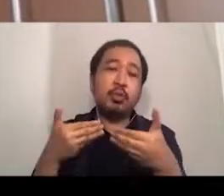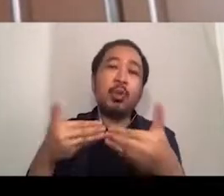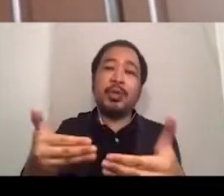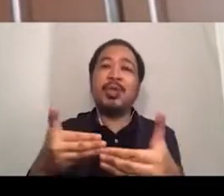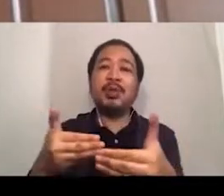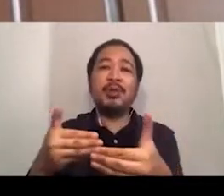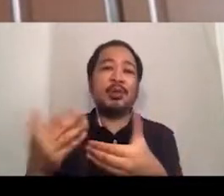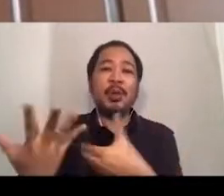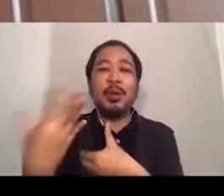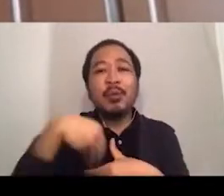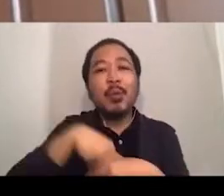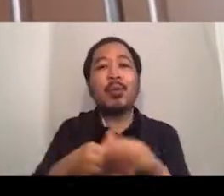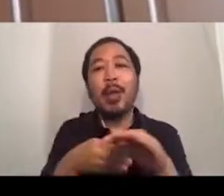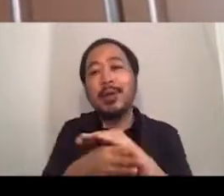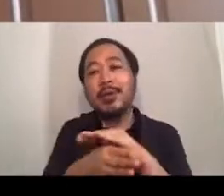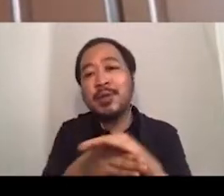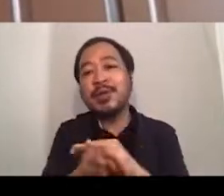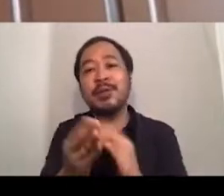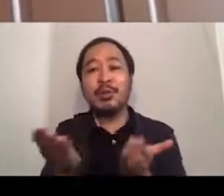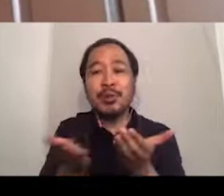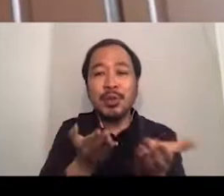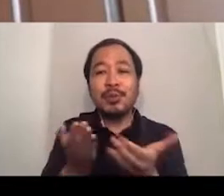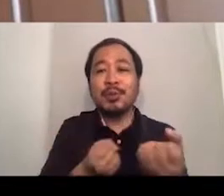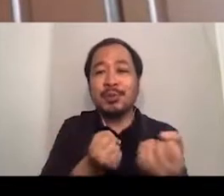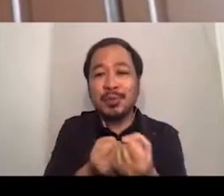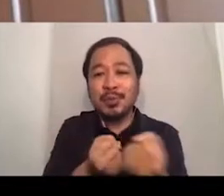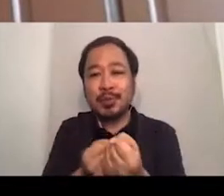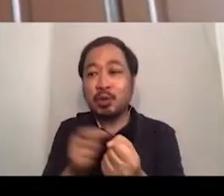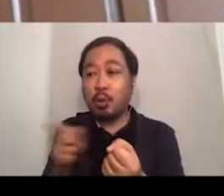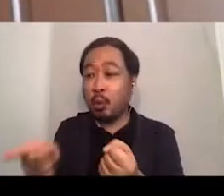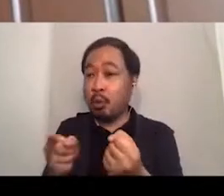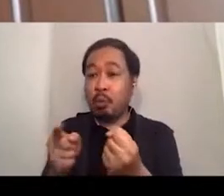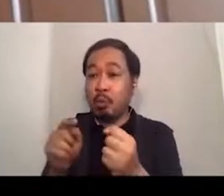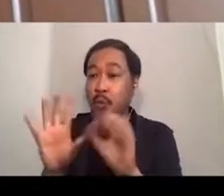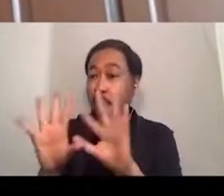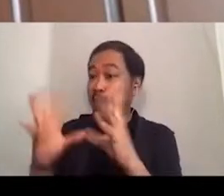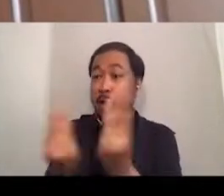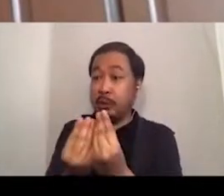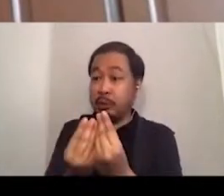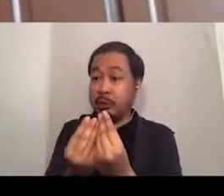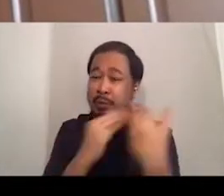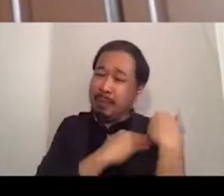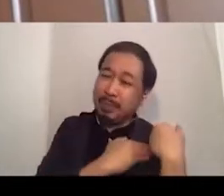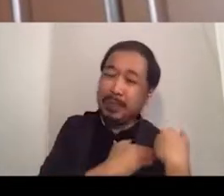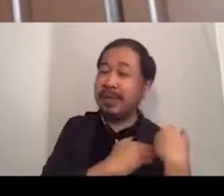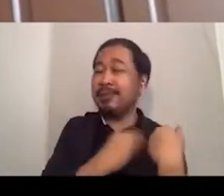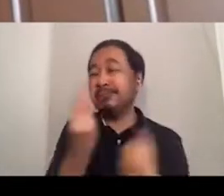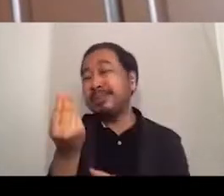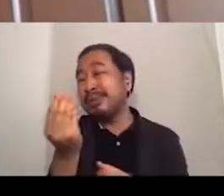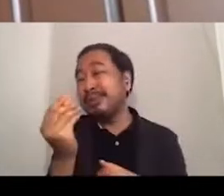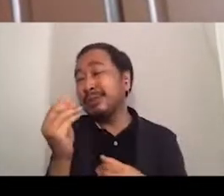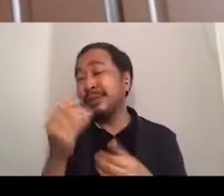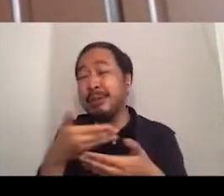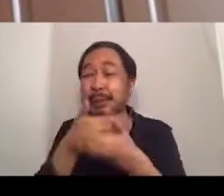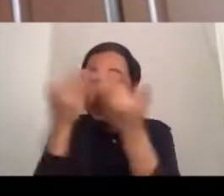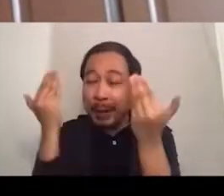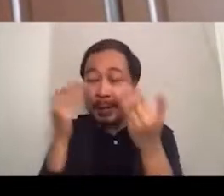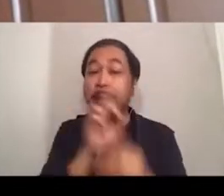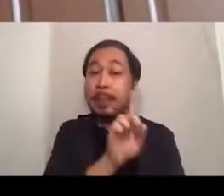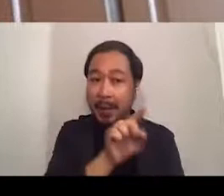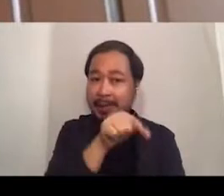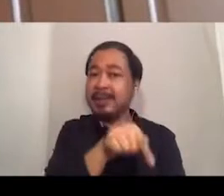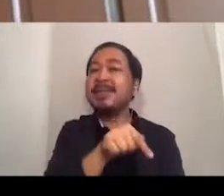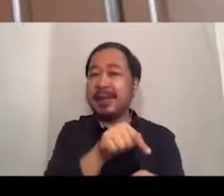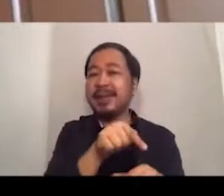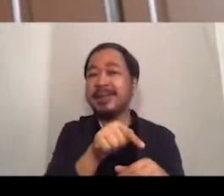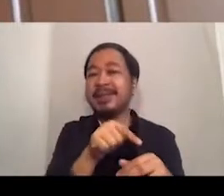And in the short time that we've started this project, I would like to highlight four lessons we've learned so far in terms of